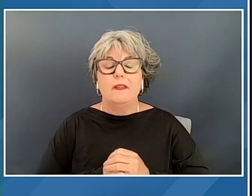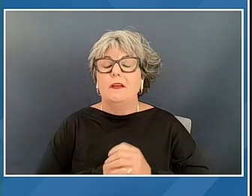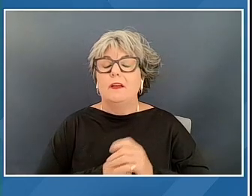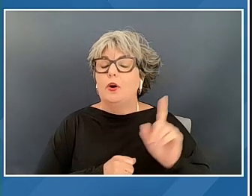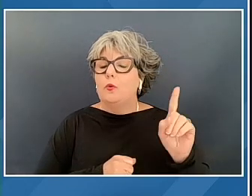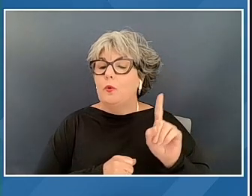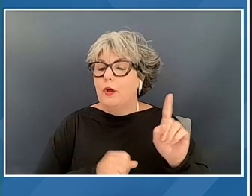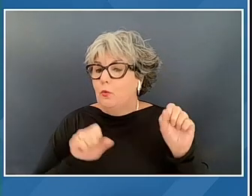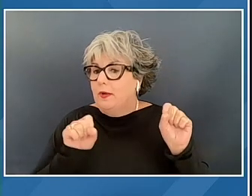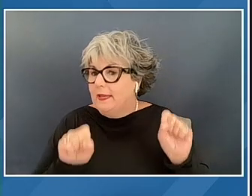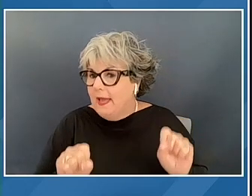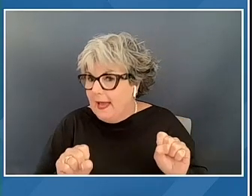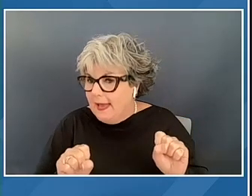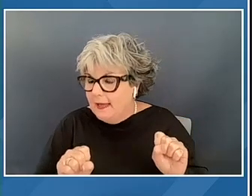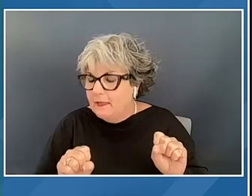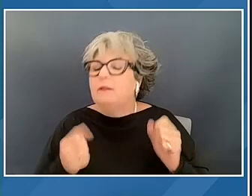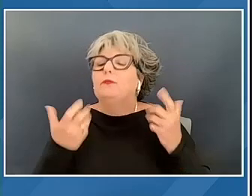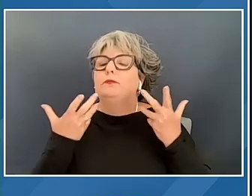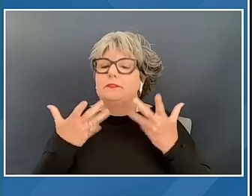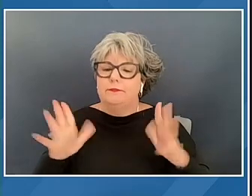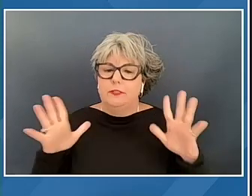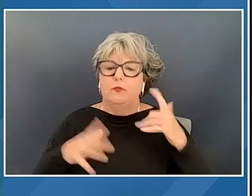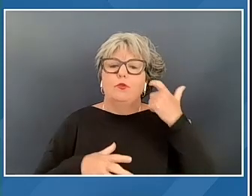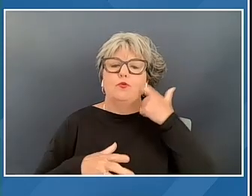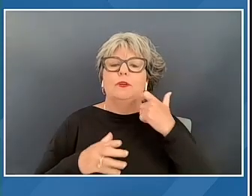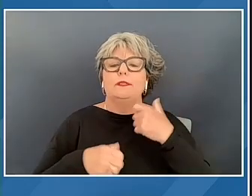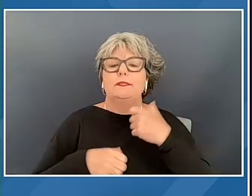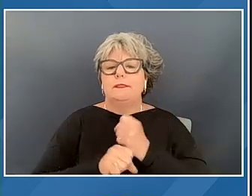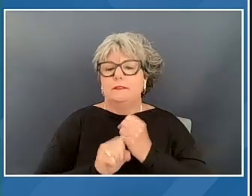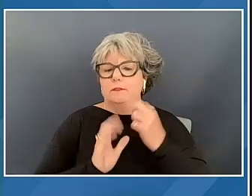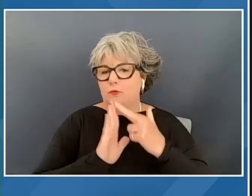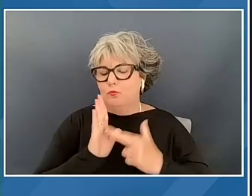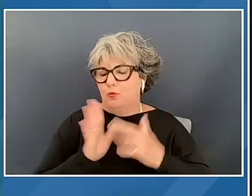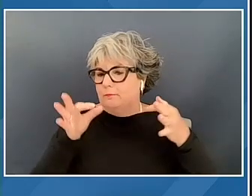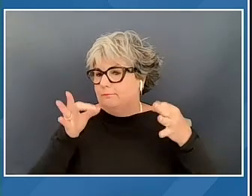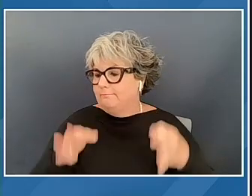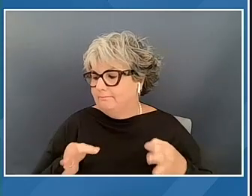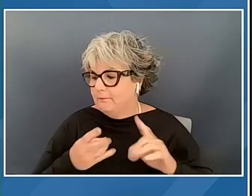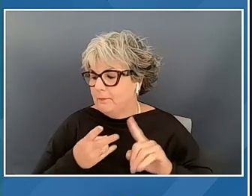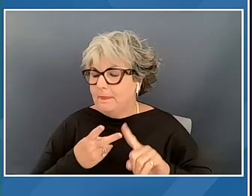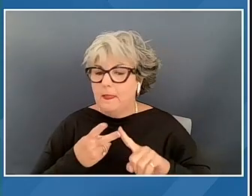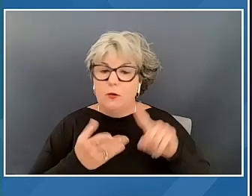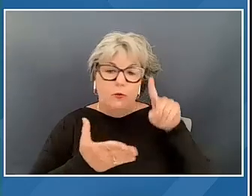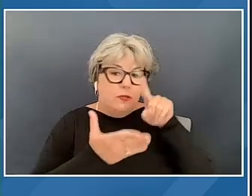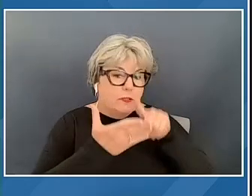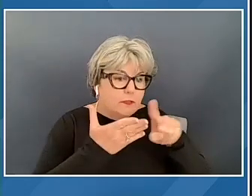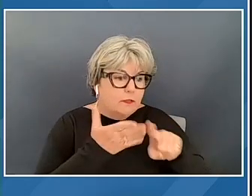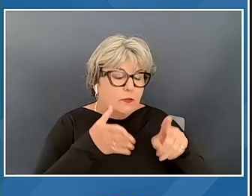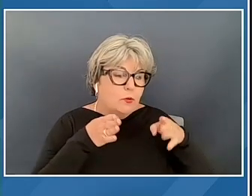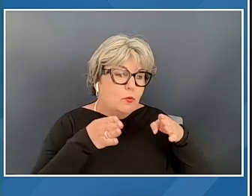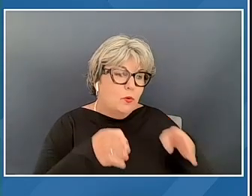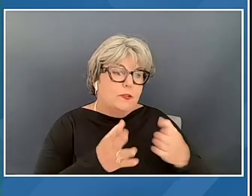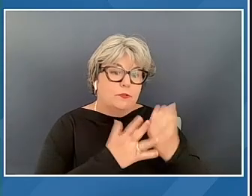we have done it with recent rulemaking where we can explore ways to do that through this rulemaking.